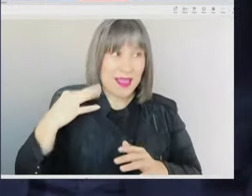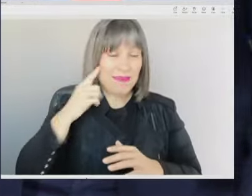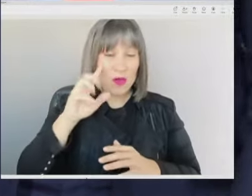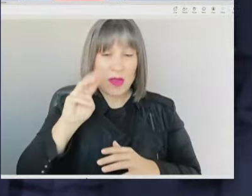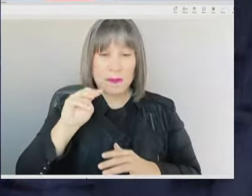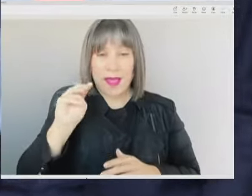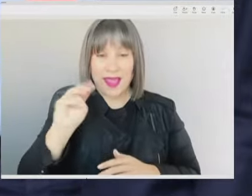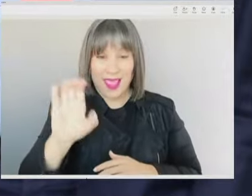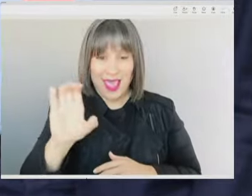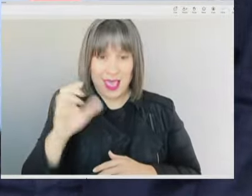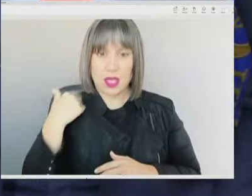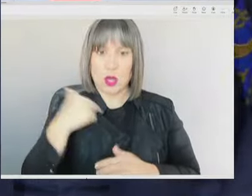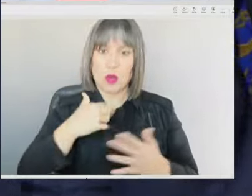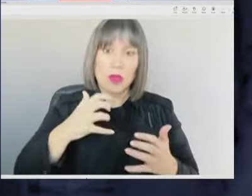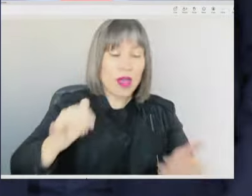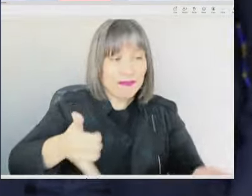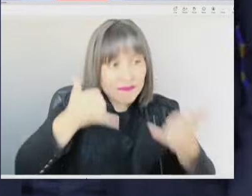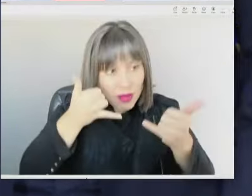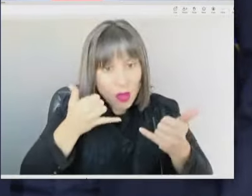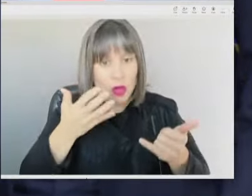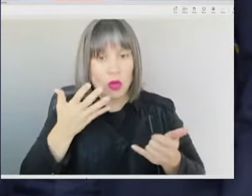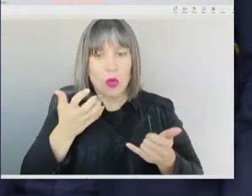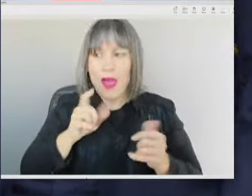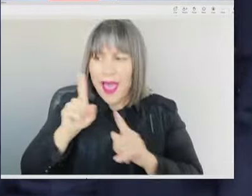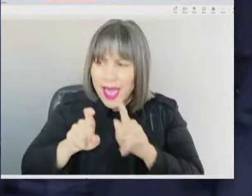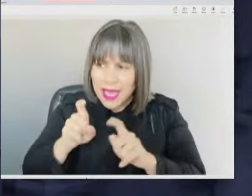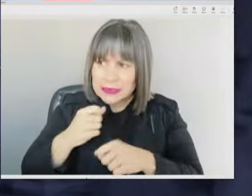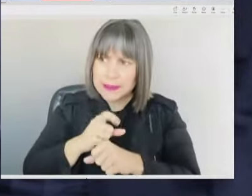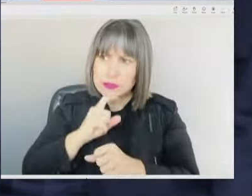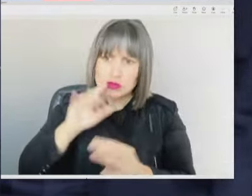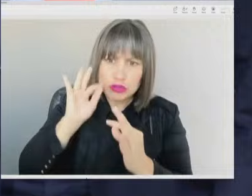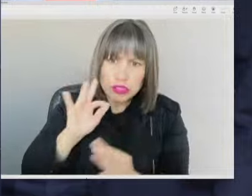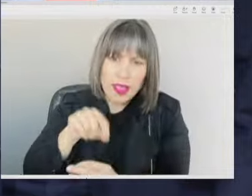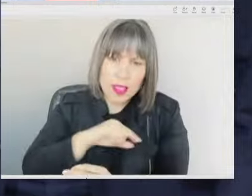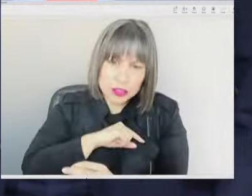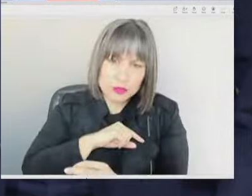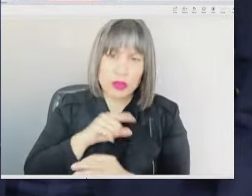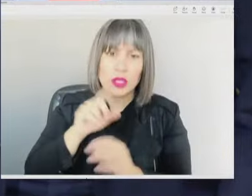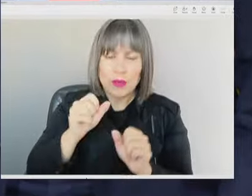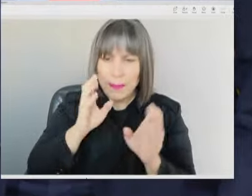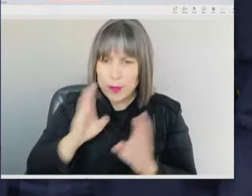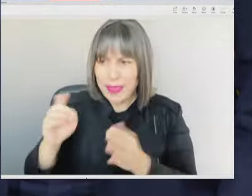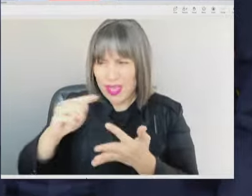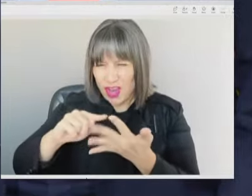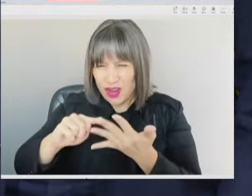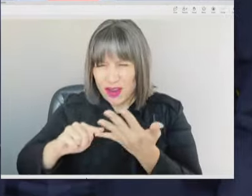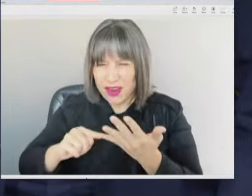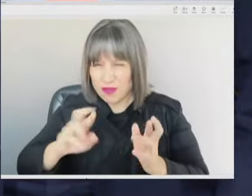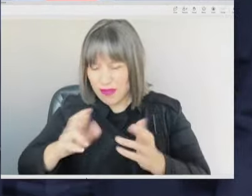on the phone. We want to ask you some questions to make sure you're eligible. Here are the things that you're going to prepare for and need for. We need to make that easier in all 50 states.